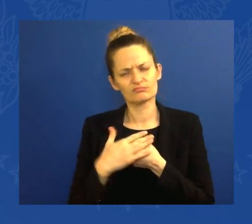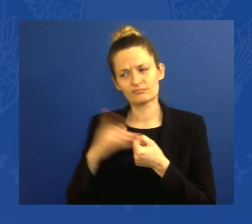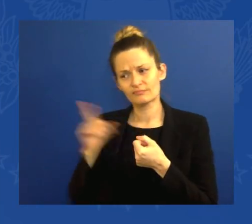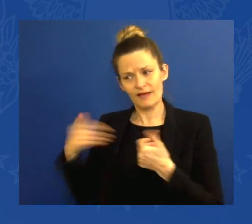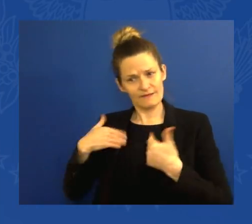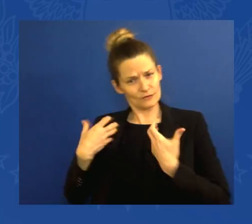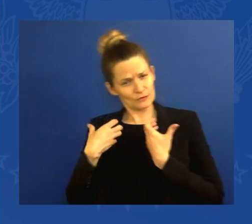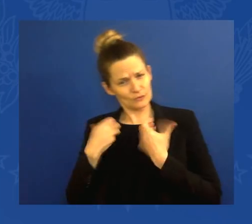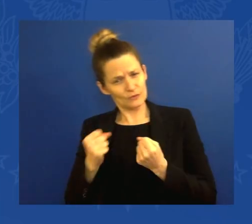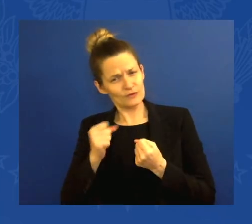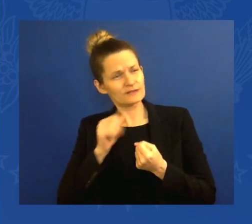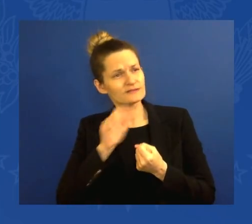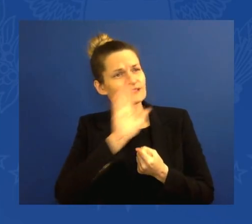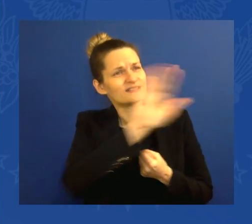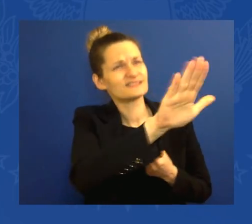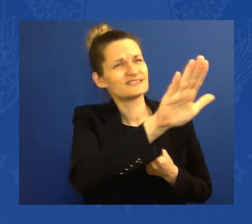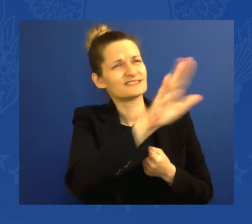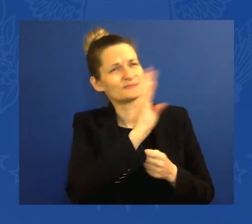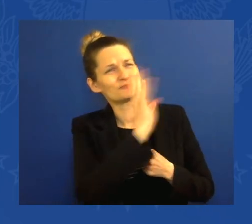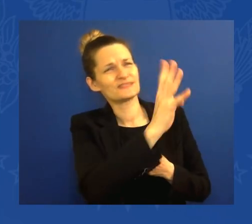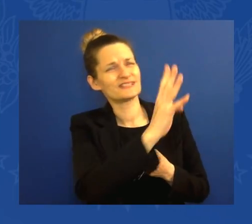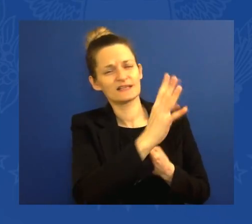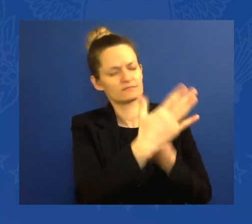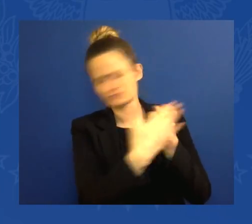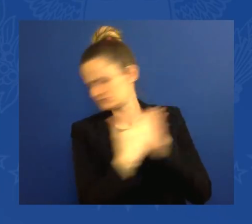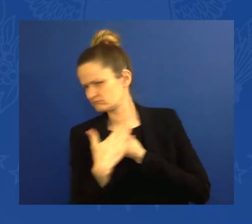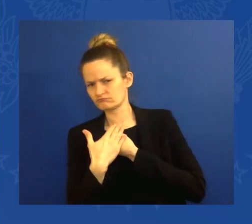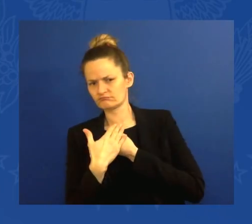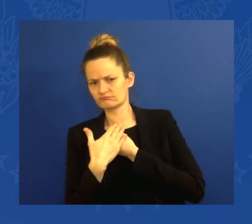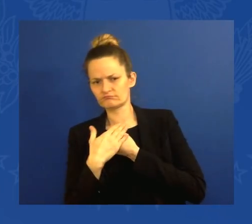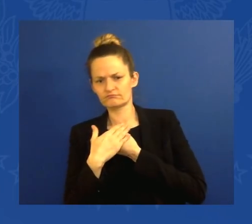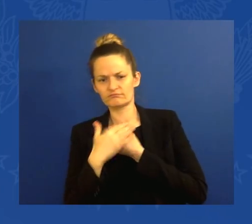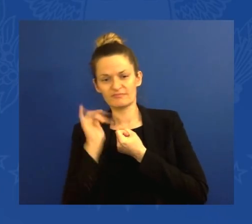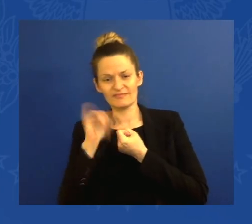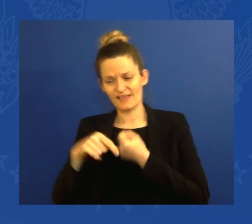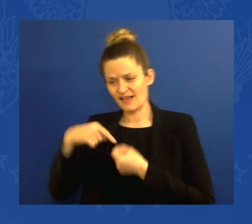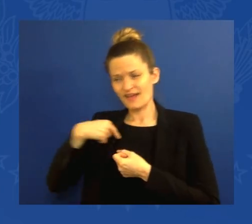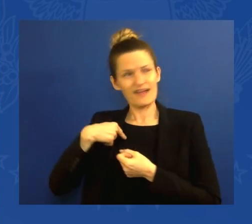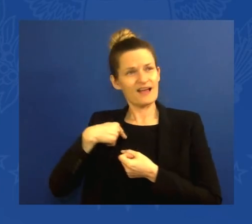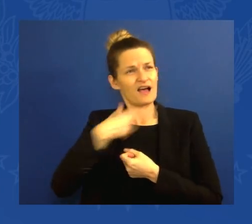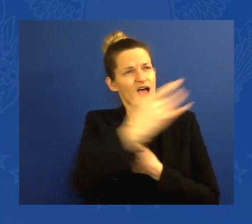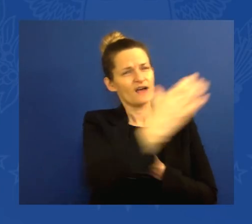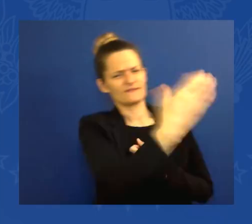into the secret chamber of Arbitration. I could have never imagined that five years ago,